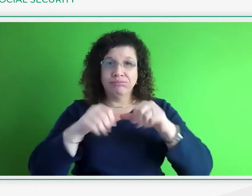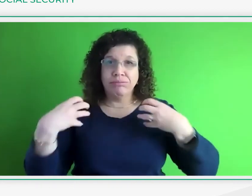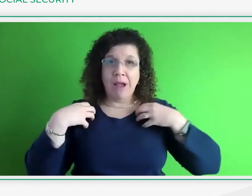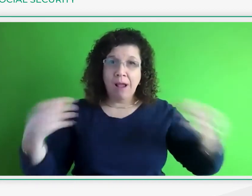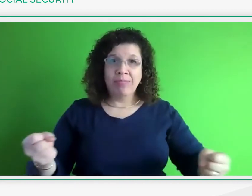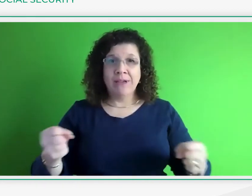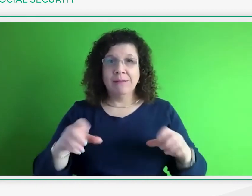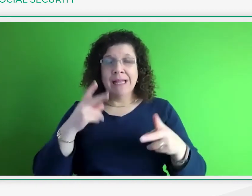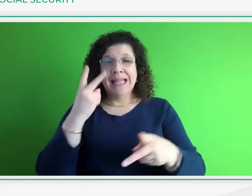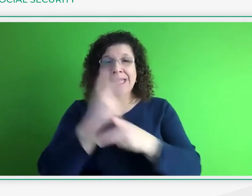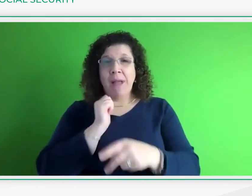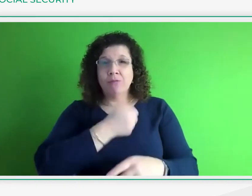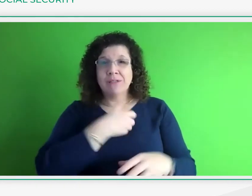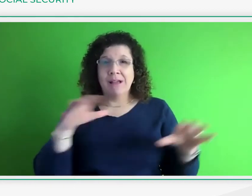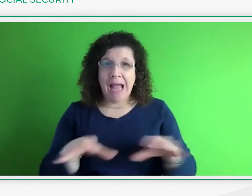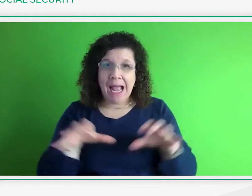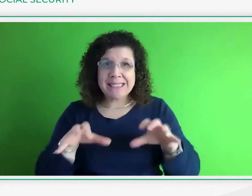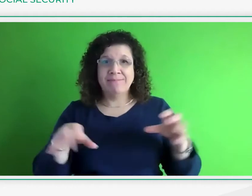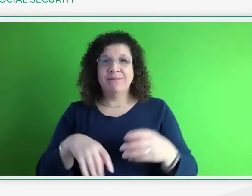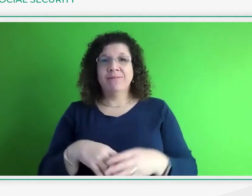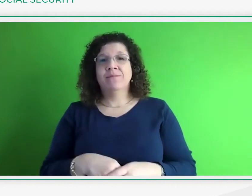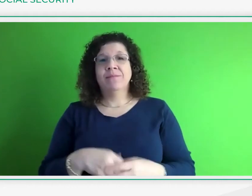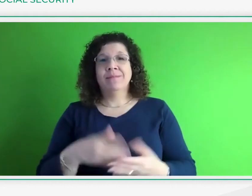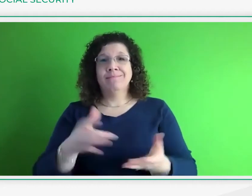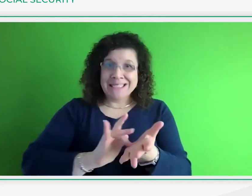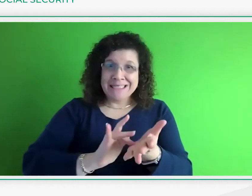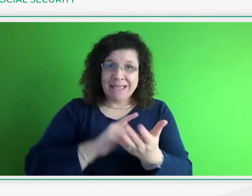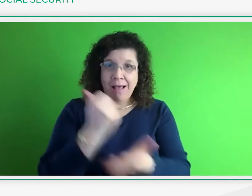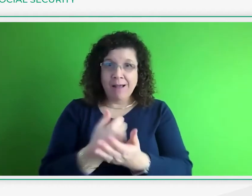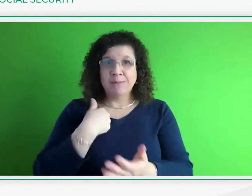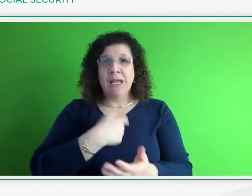Why? Because we continue to get healthier. We're keeping ourselves more active.